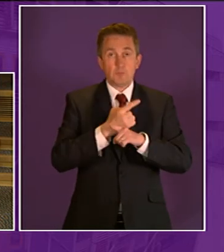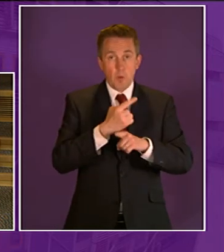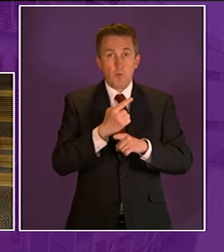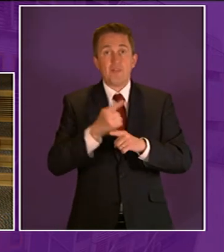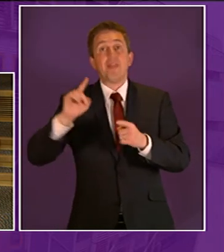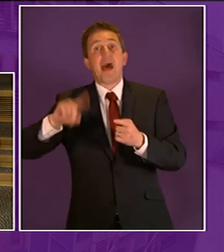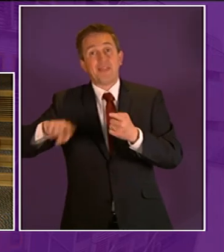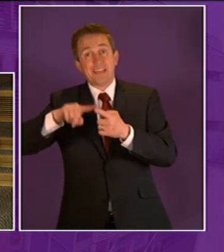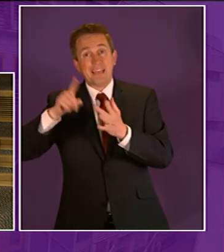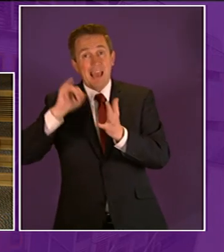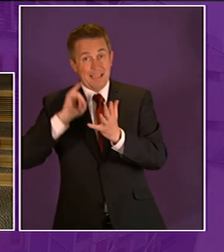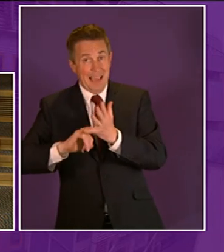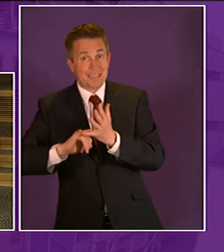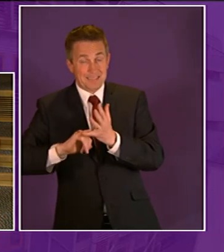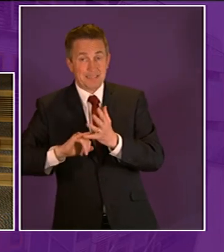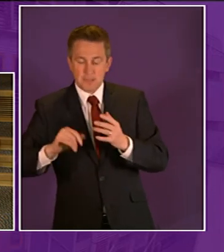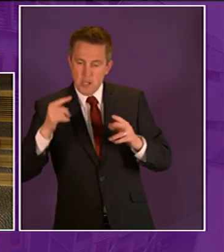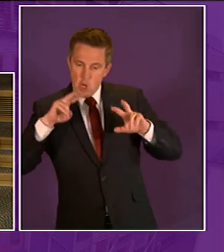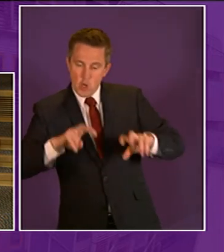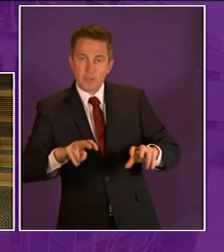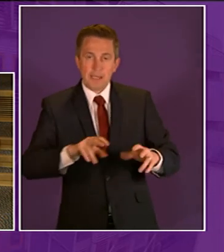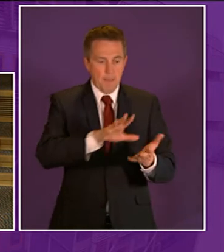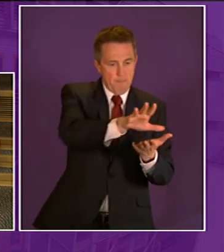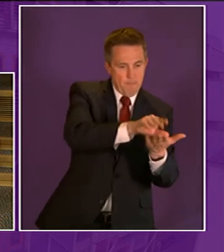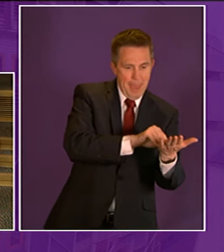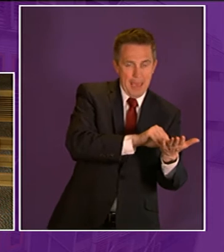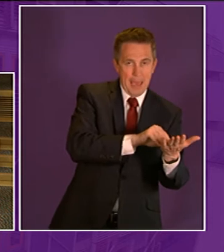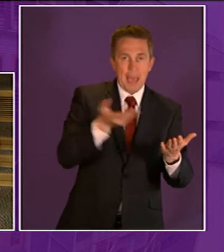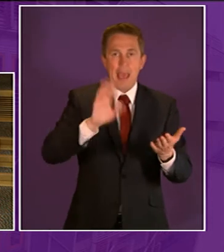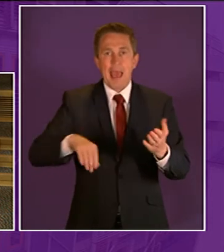Institute of Scotland on the relationship between pay and terms and conditions.